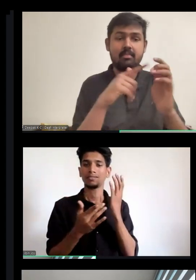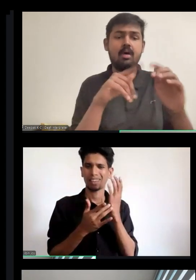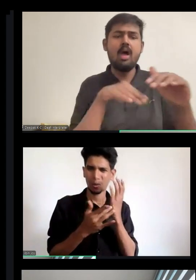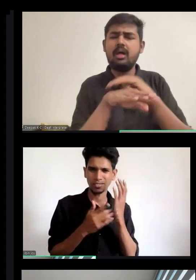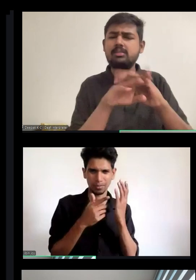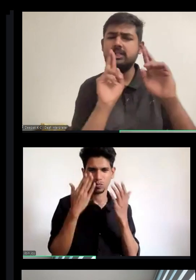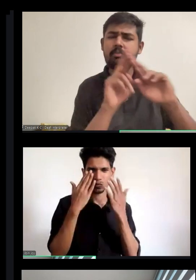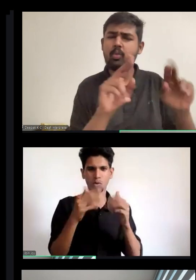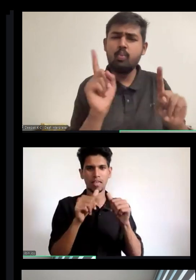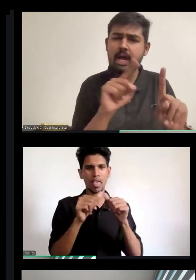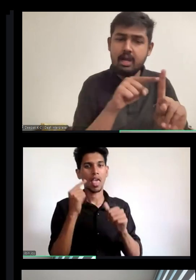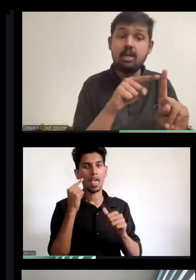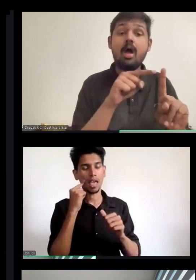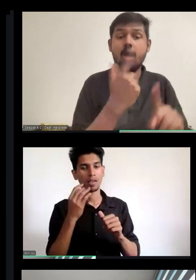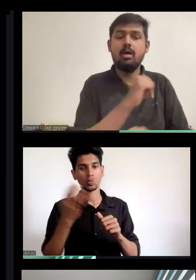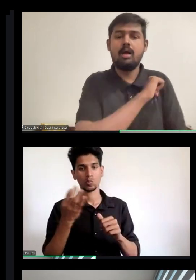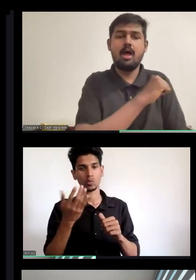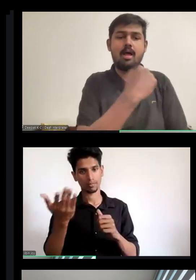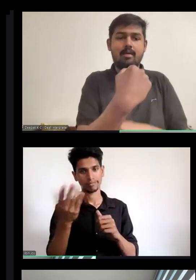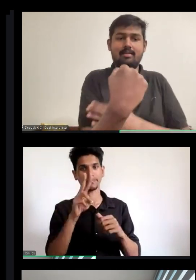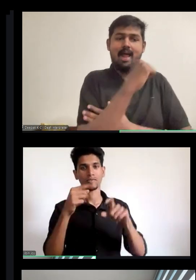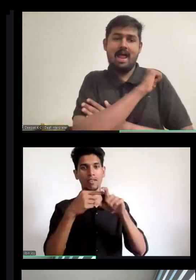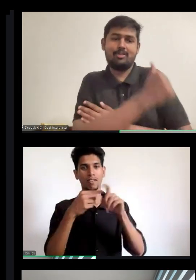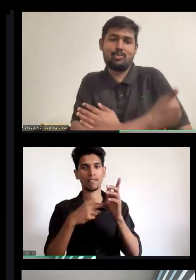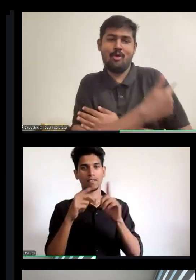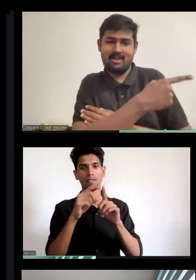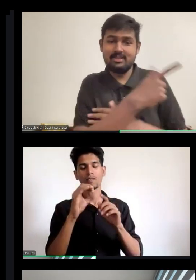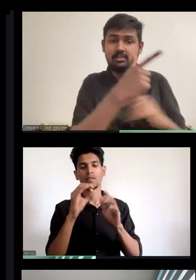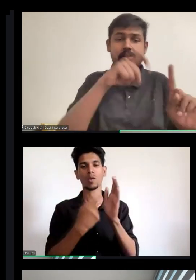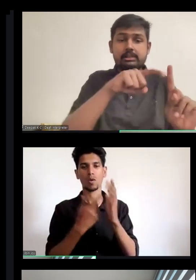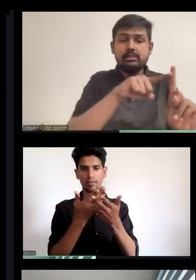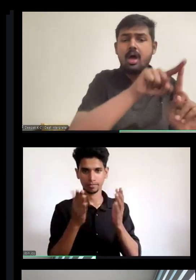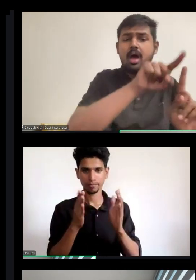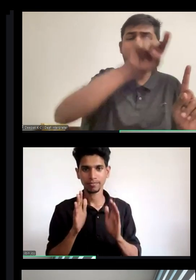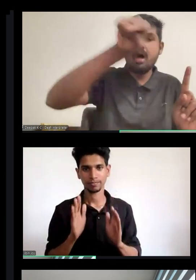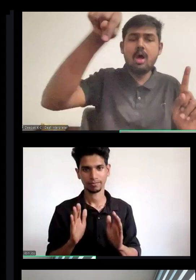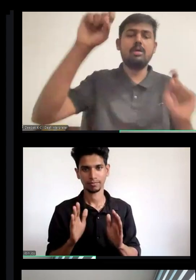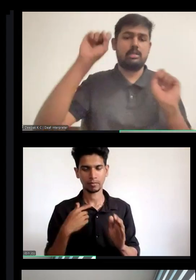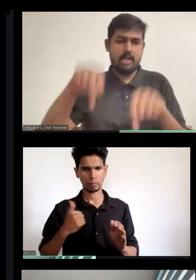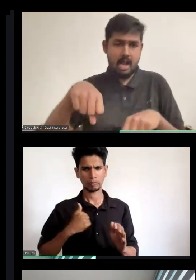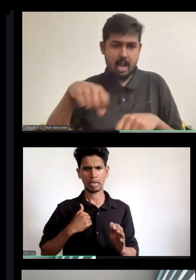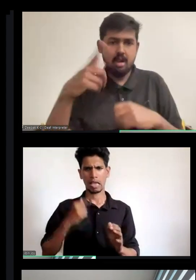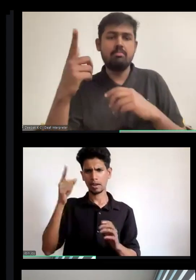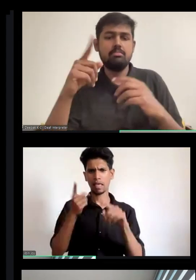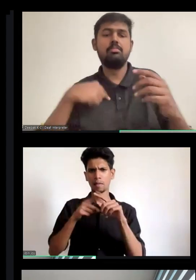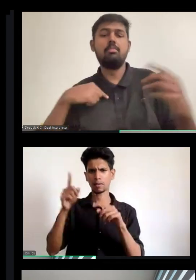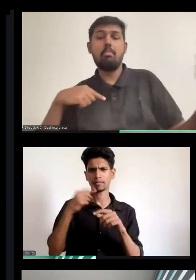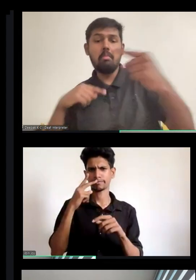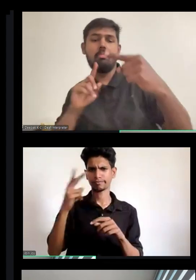In addition, in Canada, we have published standards for accessible and equitable AI systems.